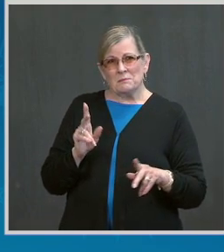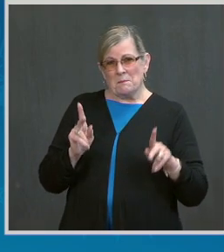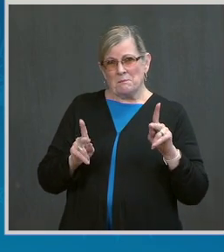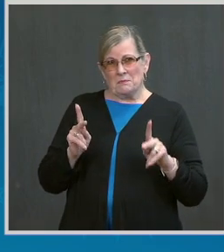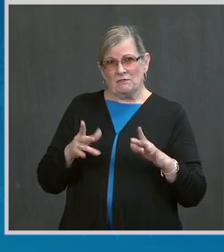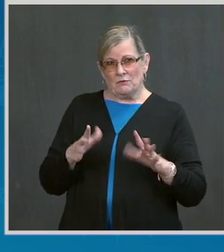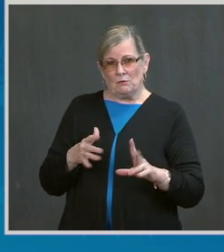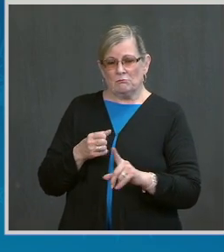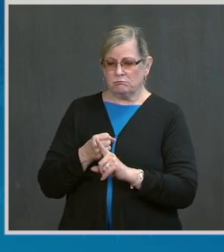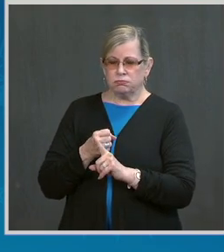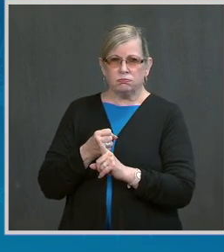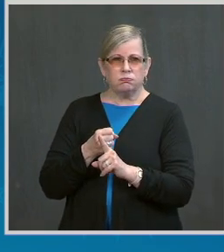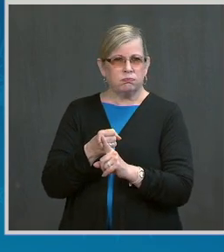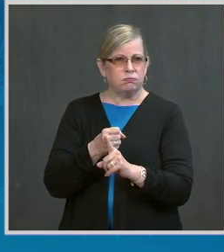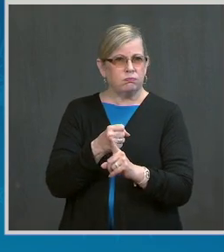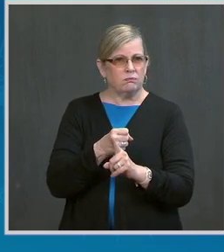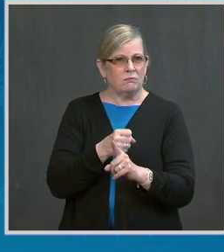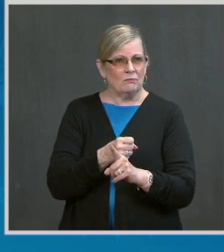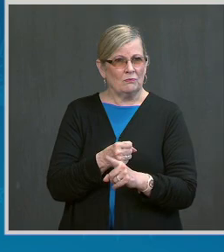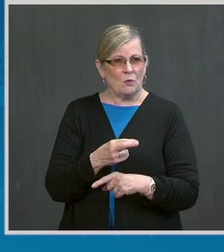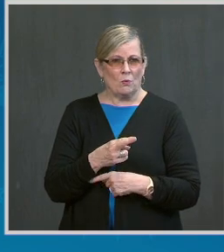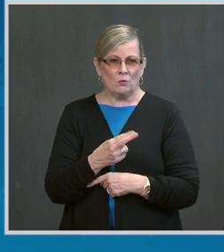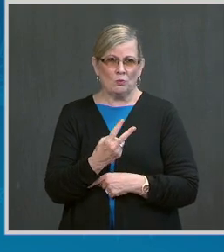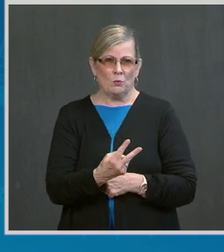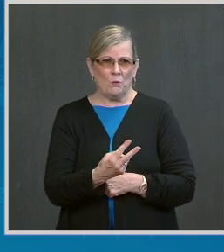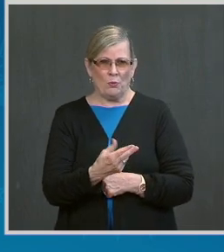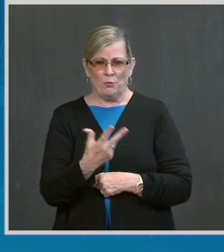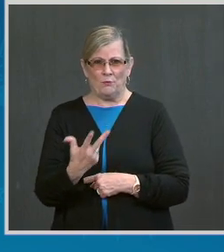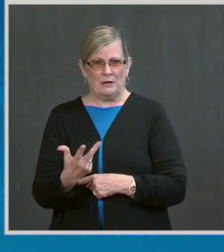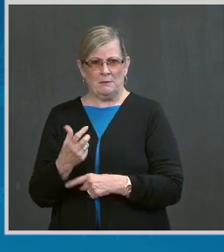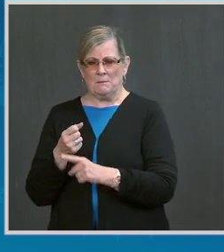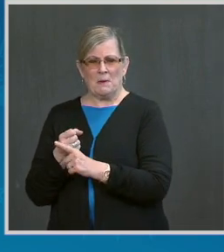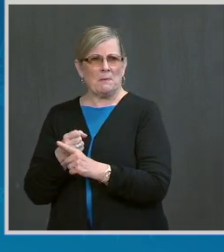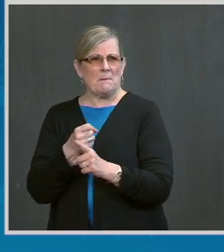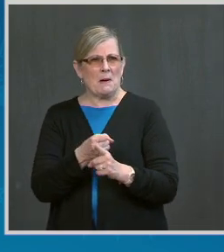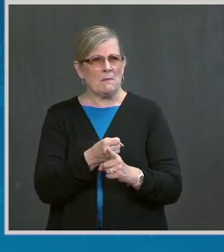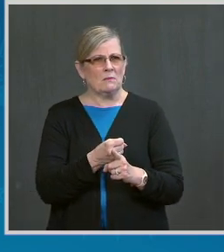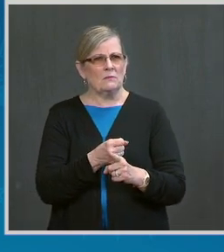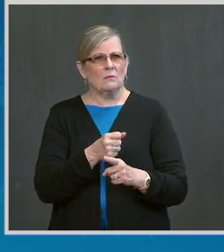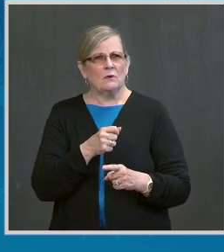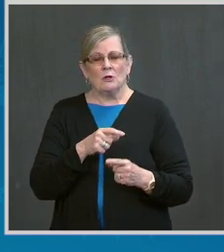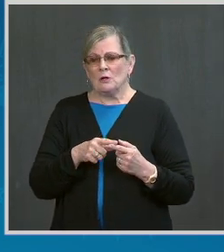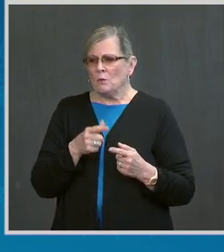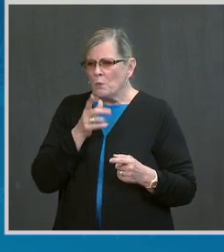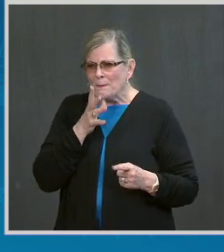And I will tell you, as the previous attorney general of California and I published hate crime reports,